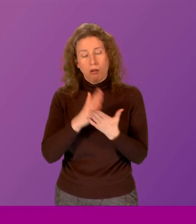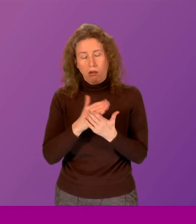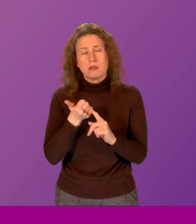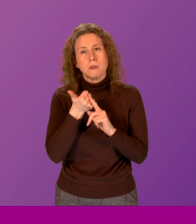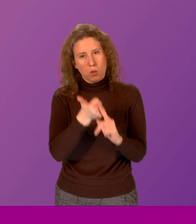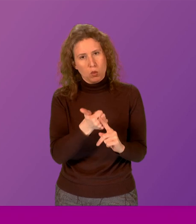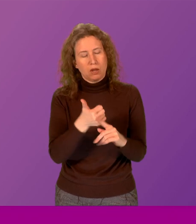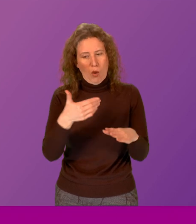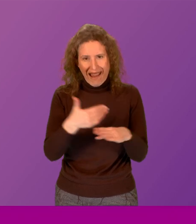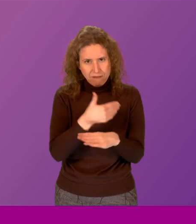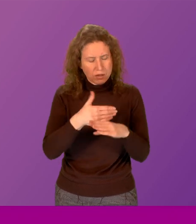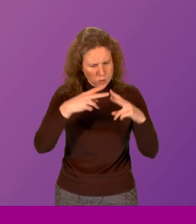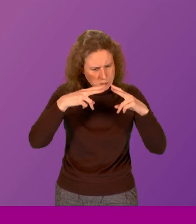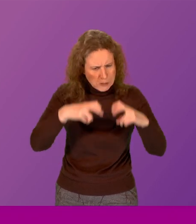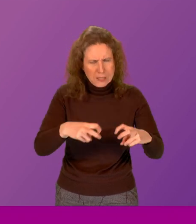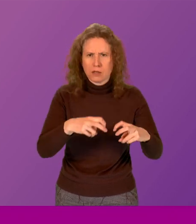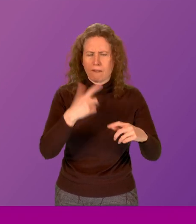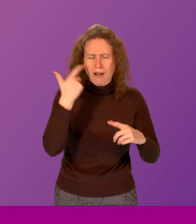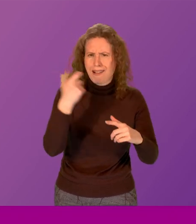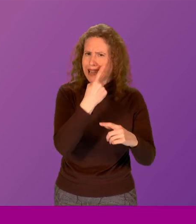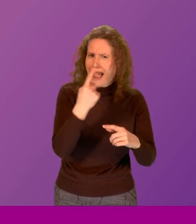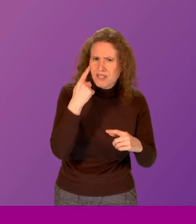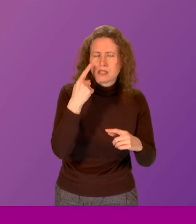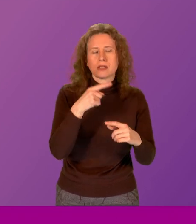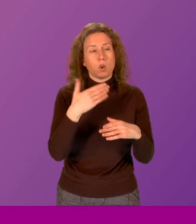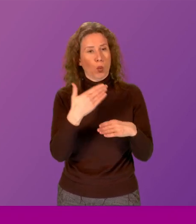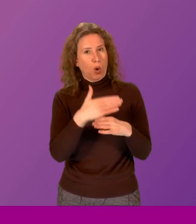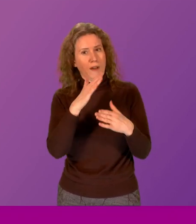the efforts to examine the evidence, and work is being undertaken by DEFRA on the